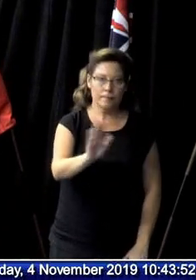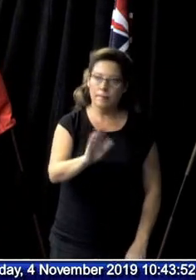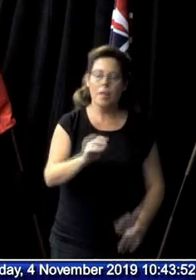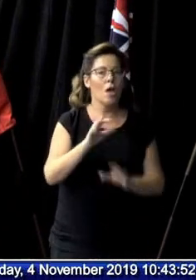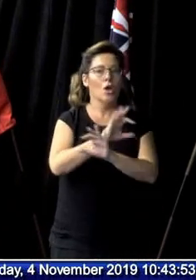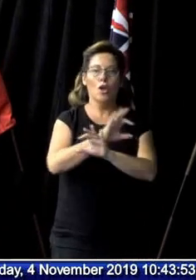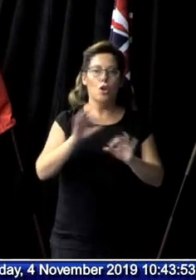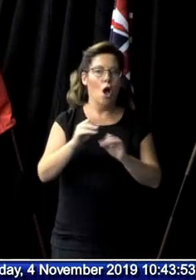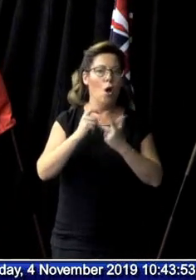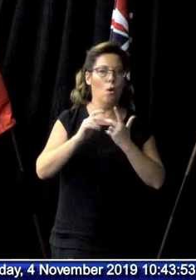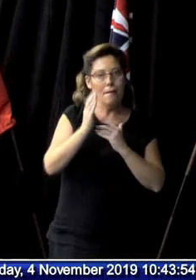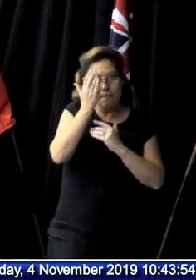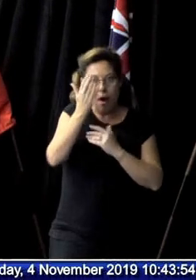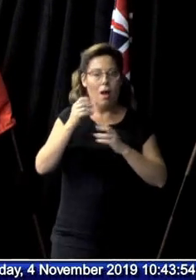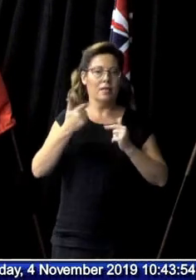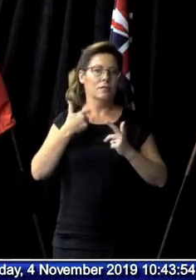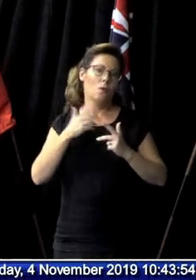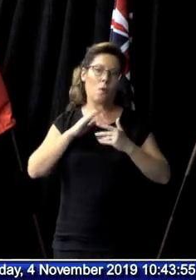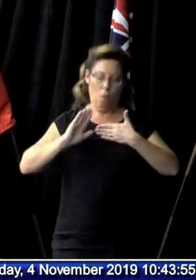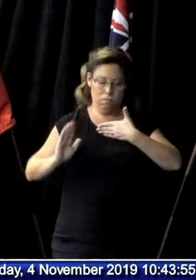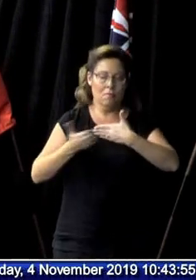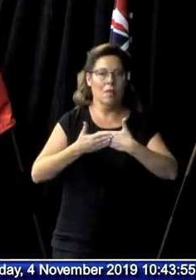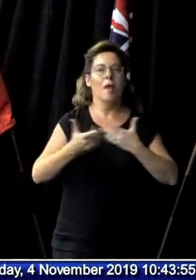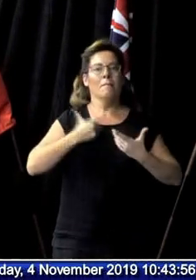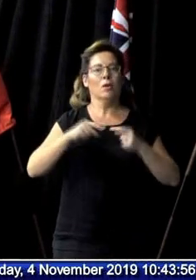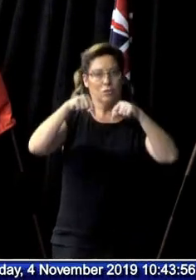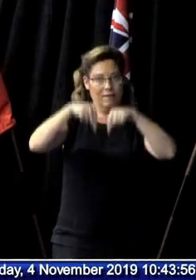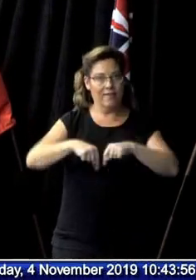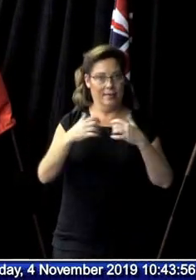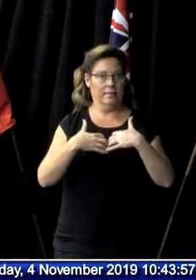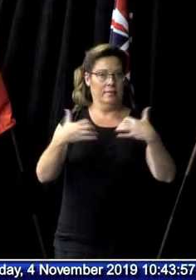We have recently published an issues paper about education which is available on the Commission’s website.